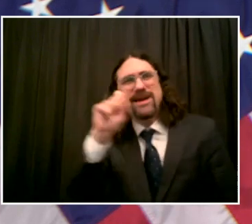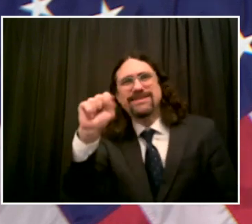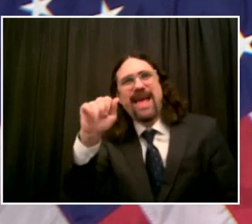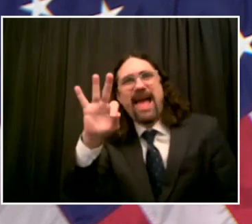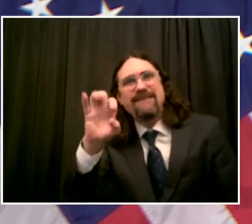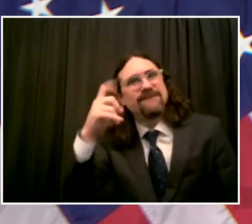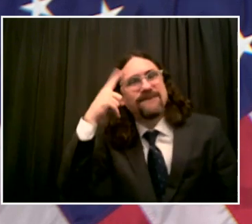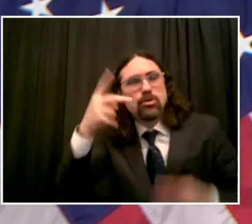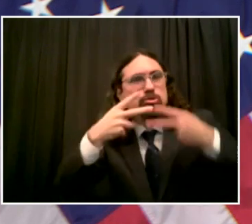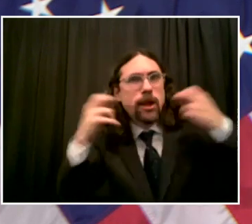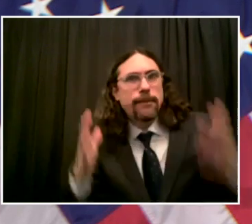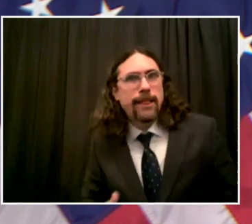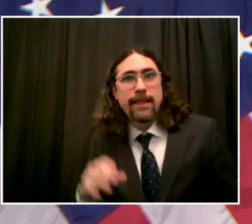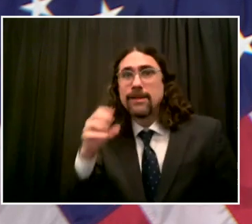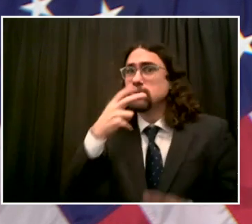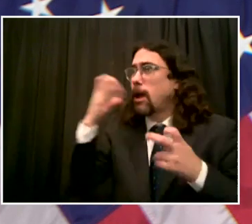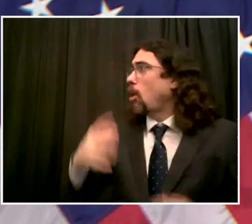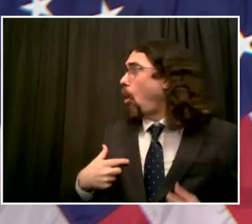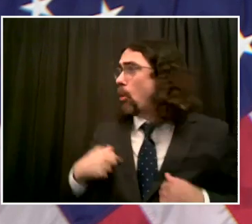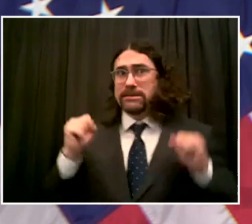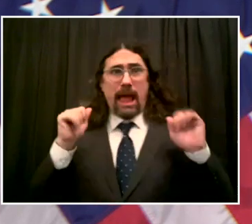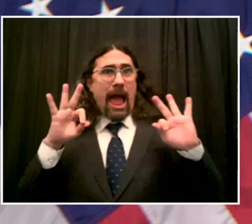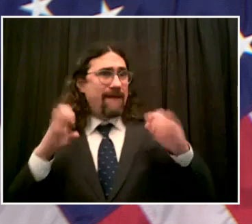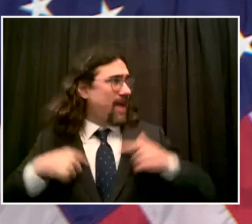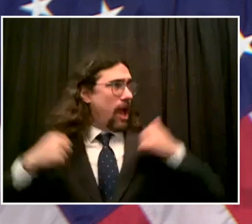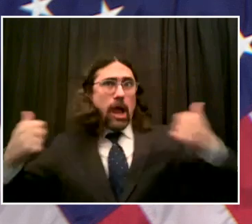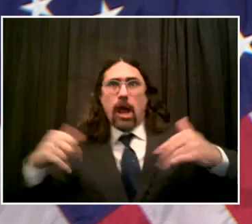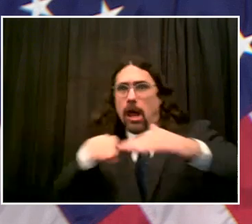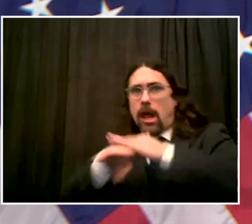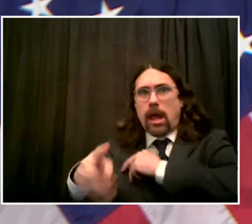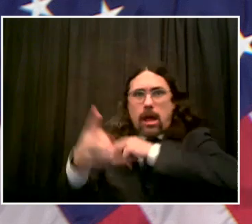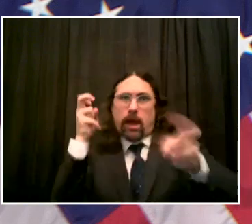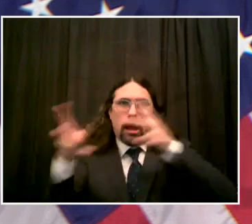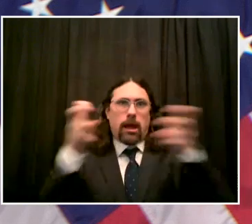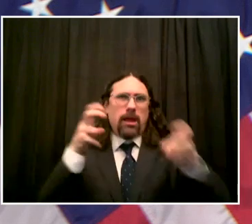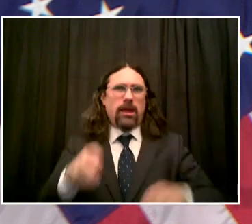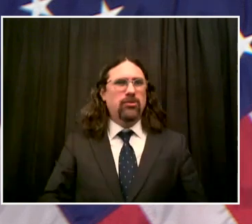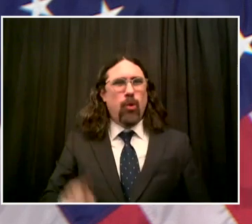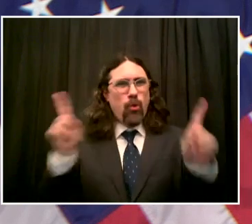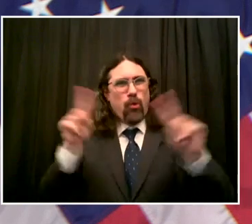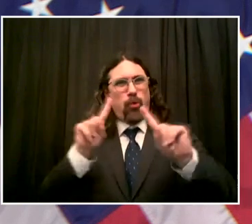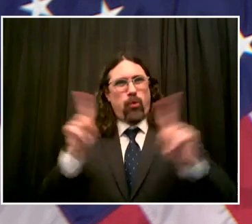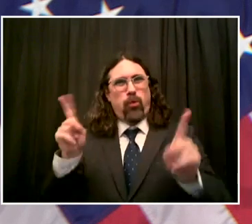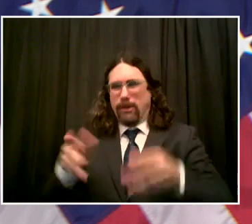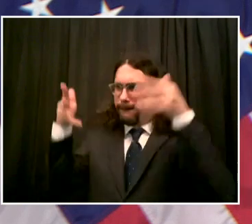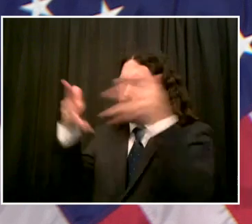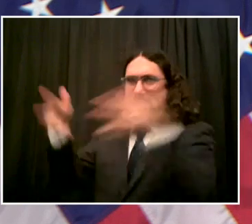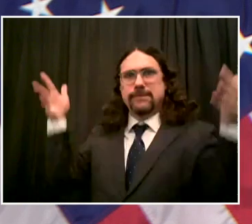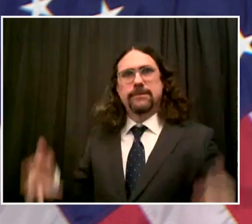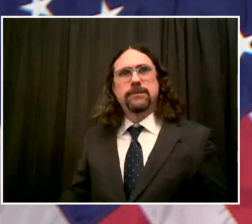PEOPLE THAT ARE GOING TO WORK, PEOPLE THAT LIVE AND VIT SITHIS GREAT CITY ARE AS SAFE AS